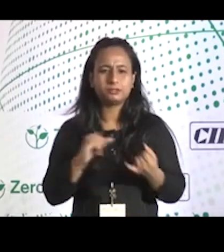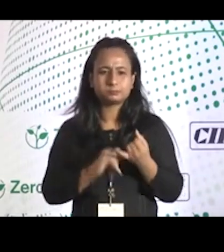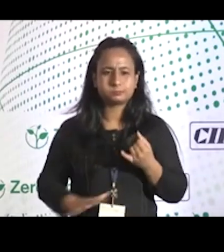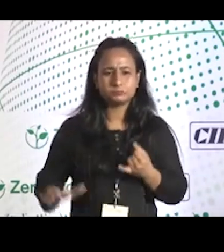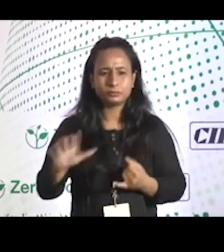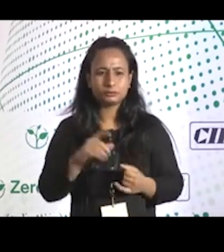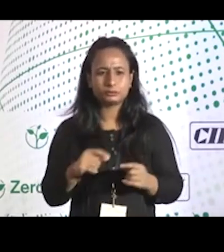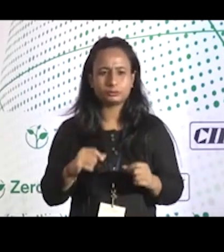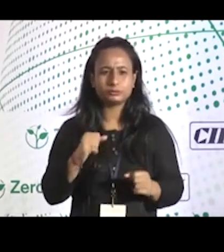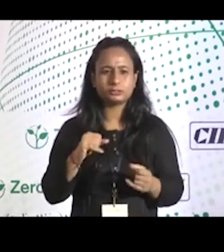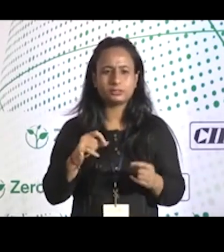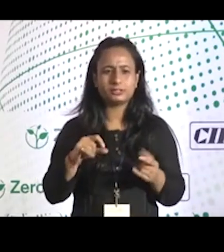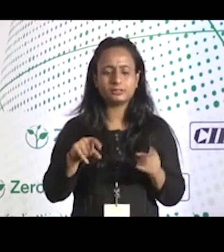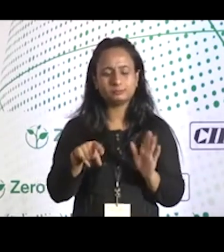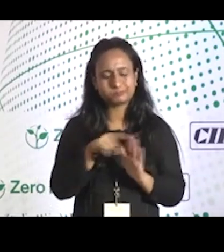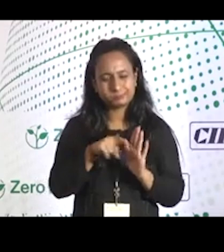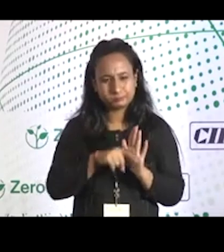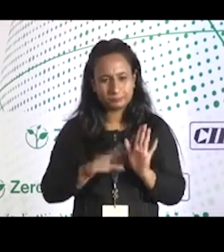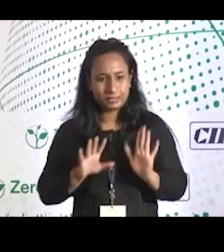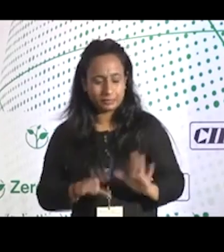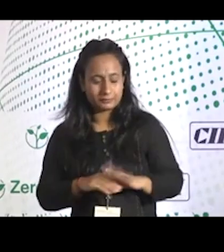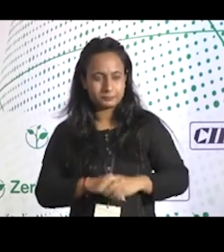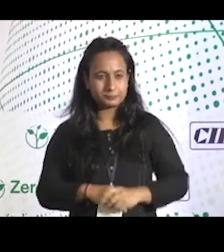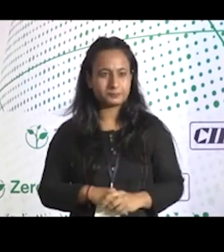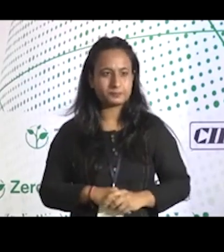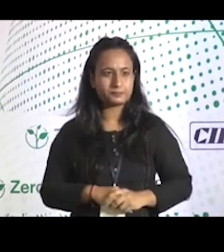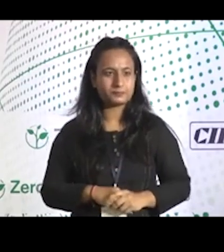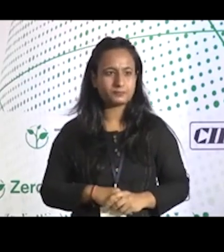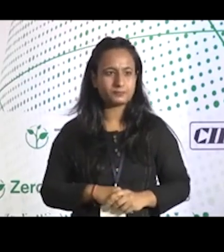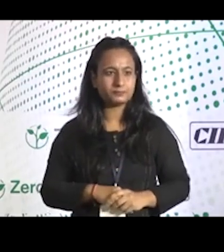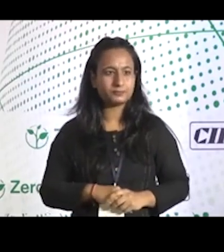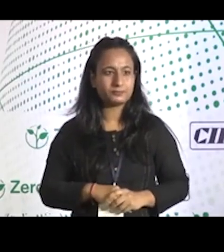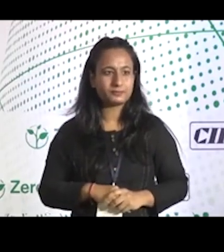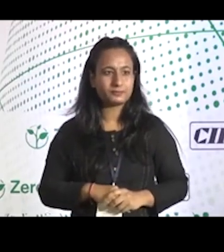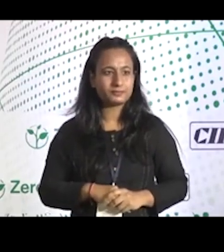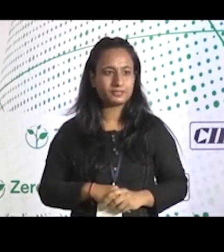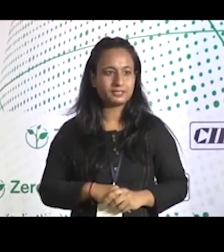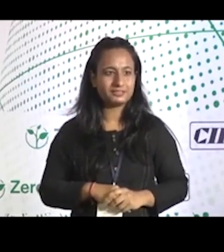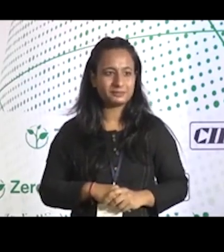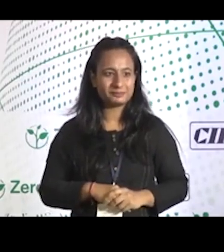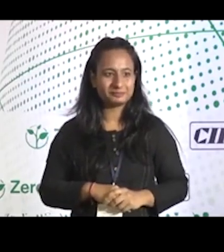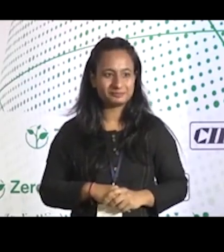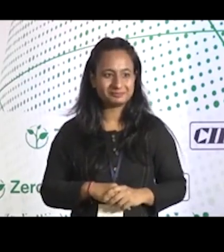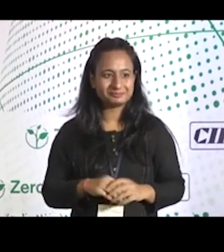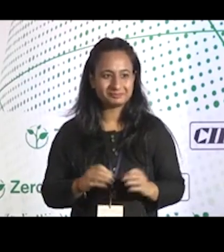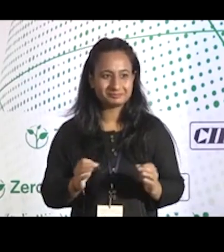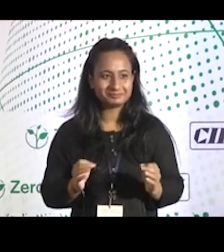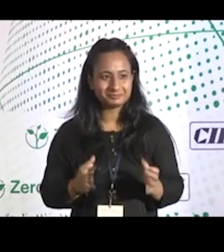because that's the first step we can probably do. And for that we have started a program called Dr.